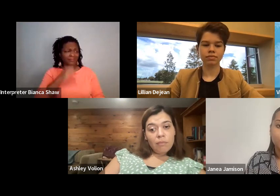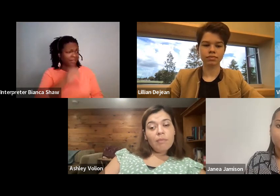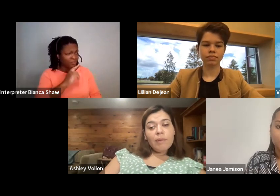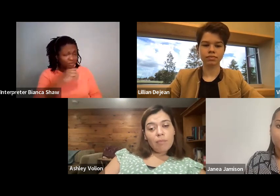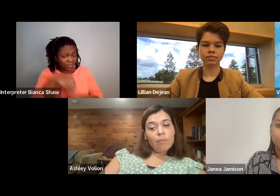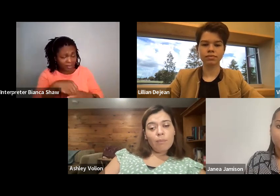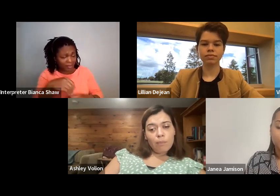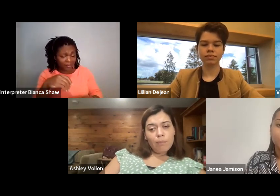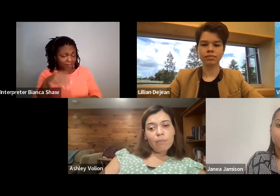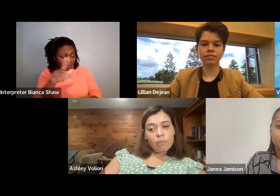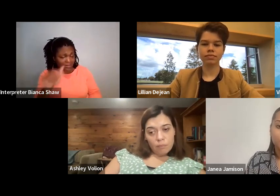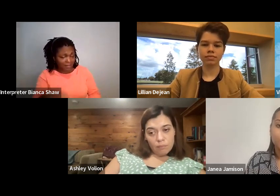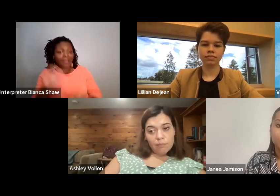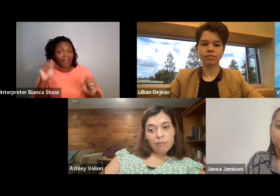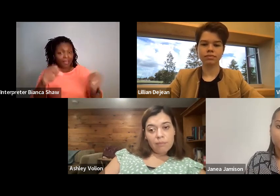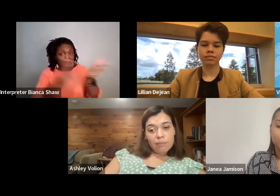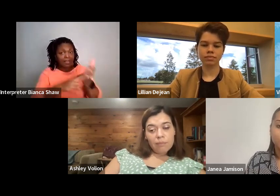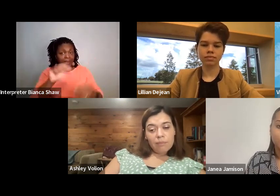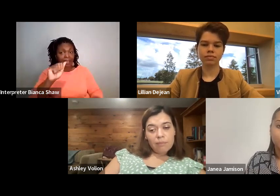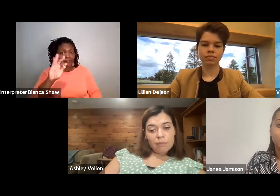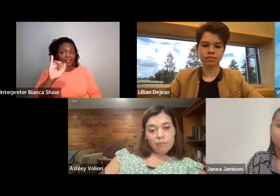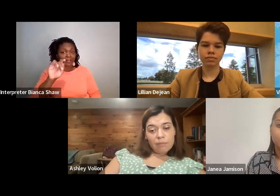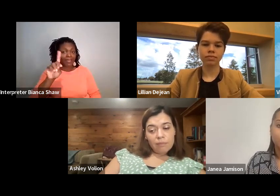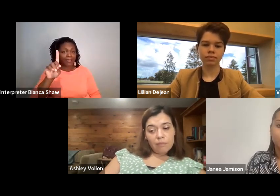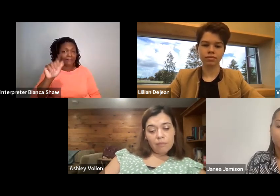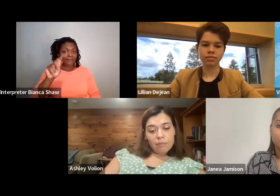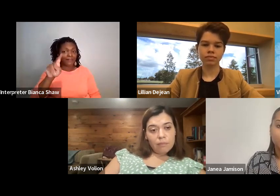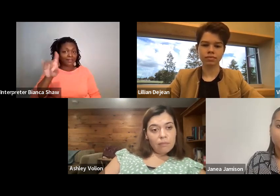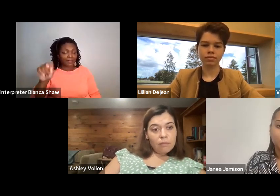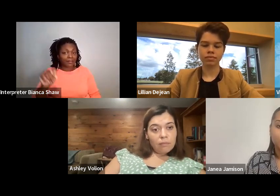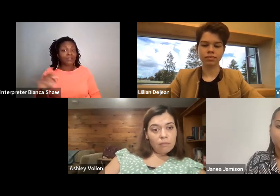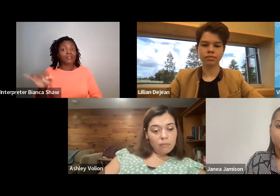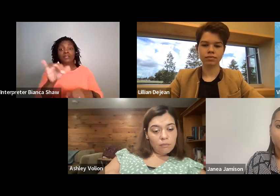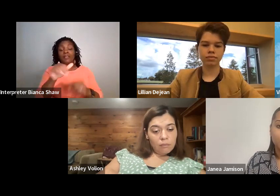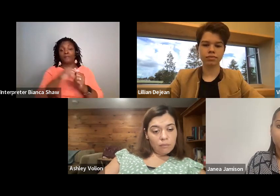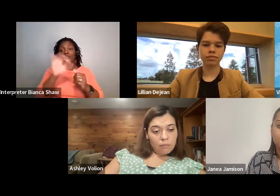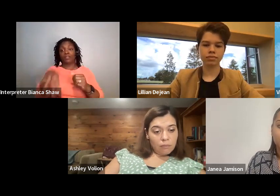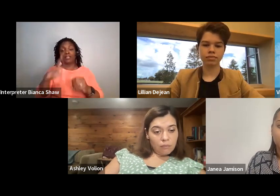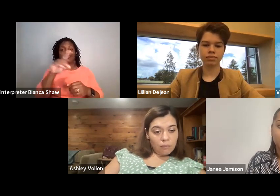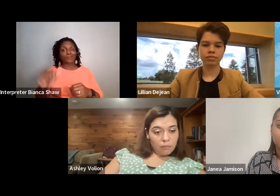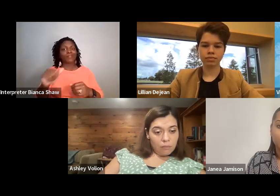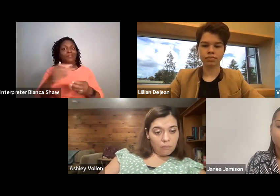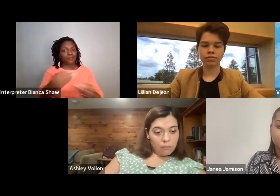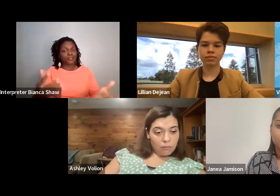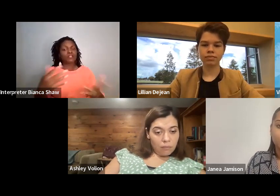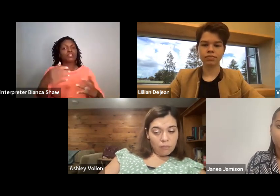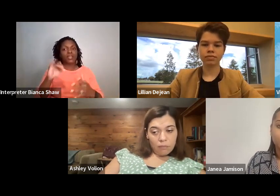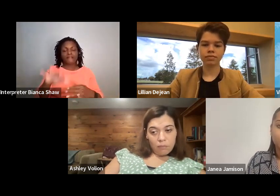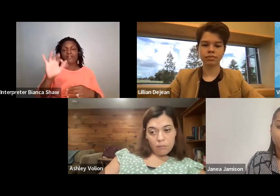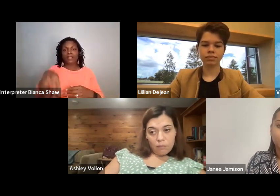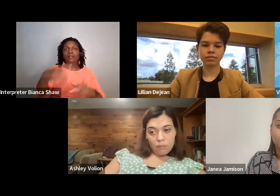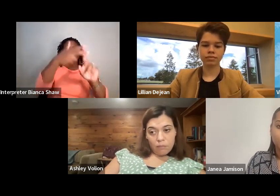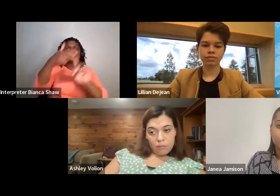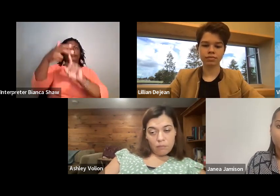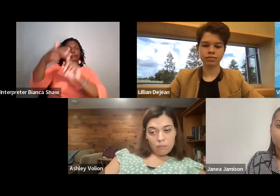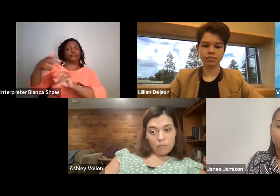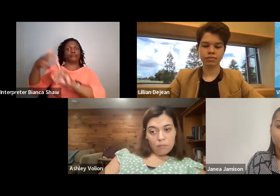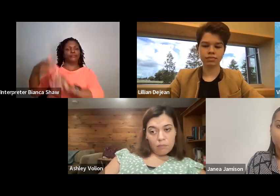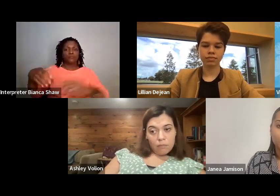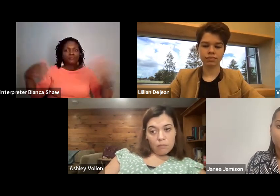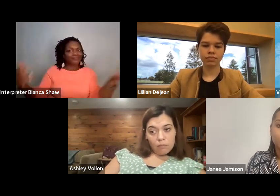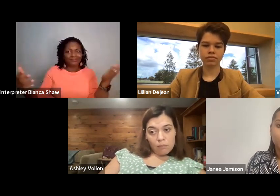Similarly with certain accessibility. Provisions like if election workers pull Commissioners folks in charge at these sites don't know the law.